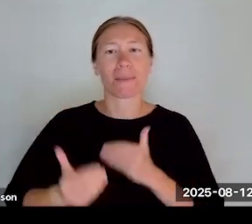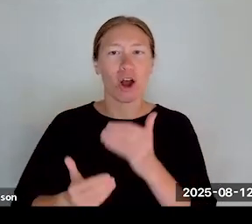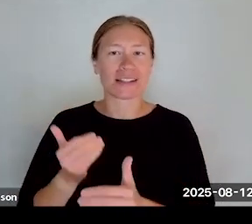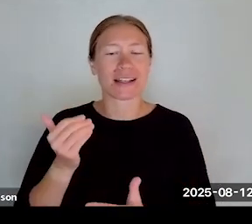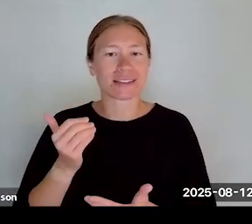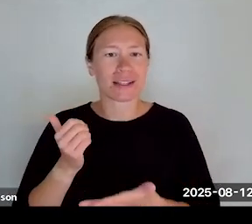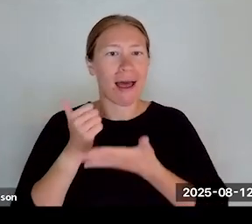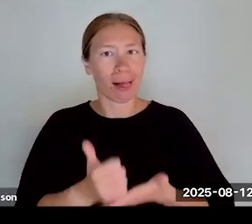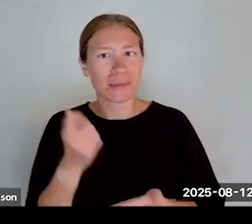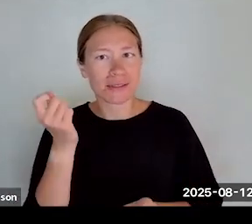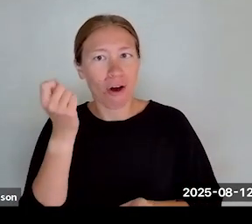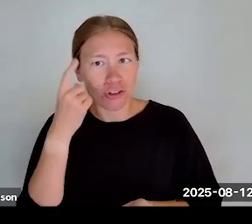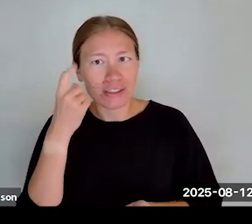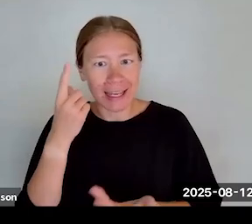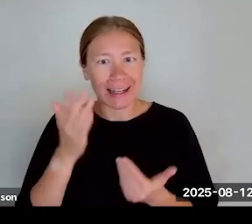and more efficient for everyone involved.